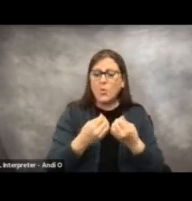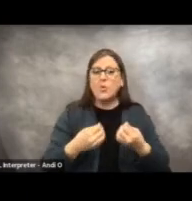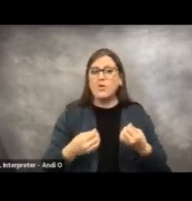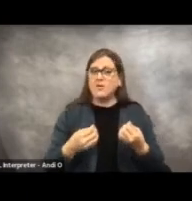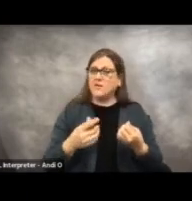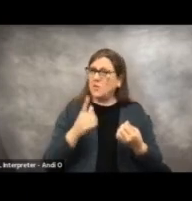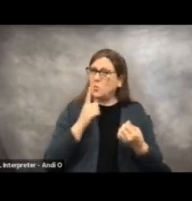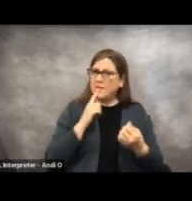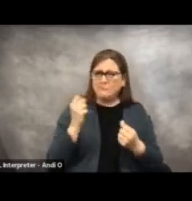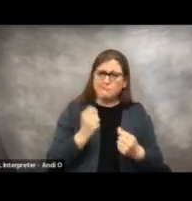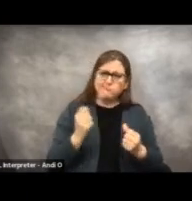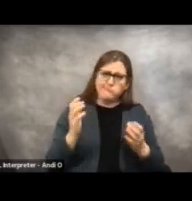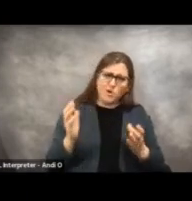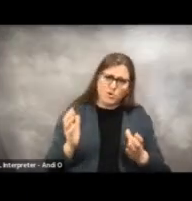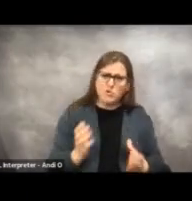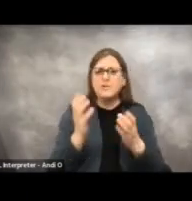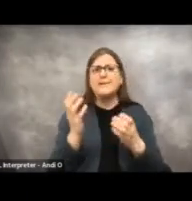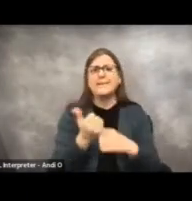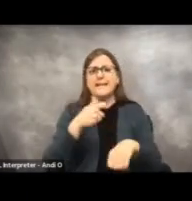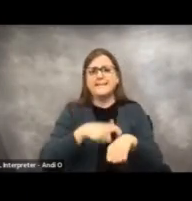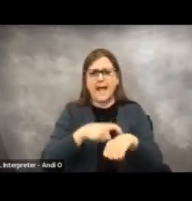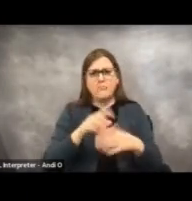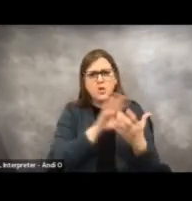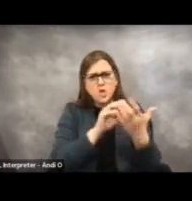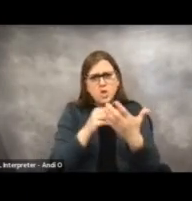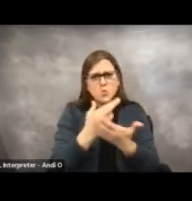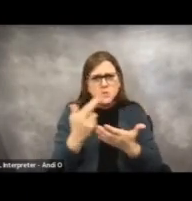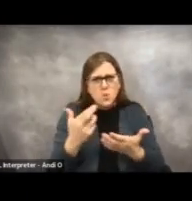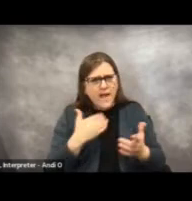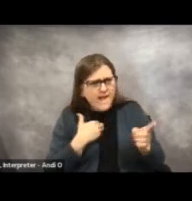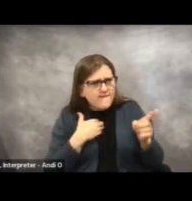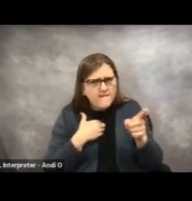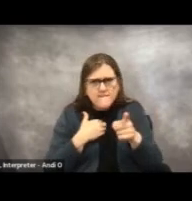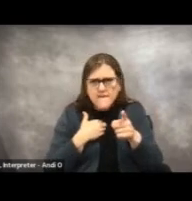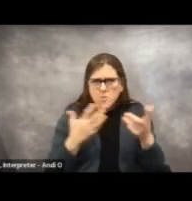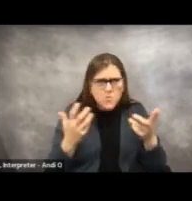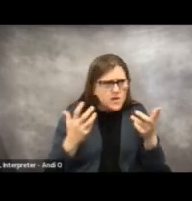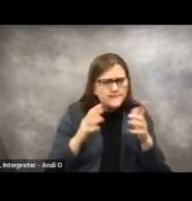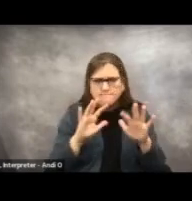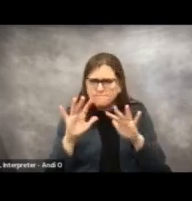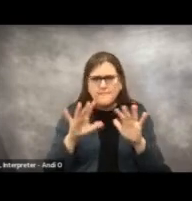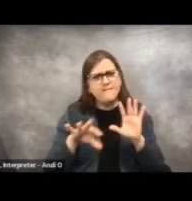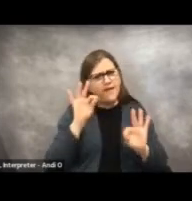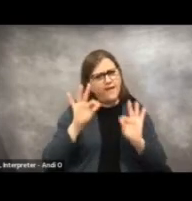really encourage you to take some time to learn about those resources that are available to you in your state. Next slide